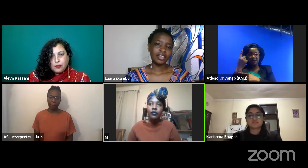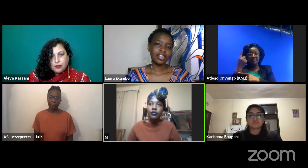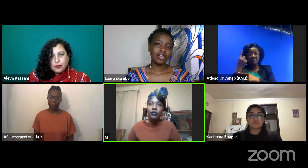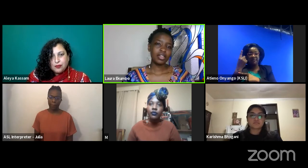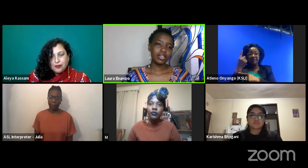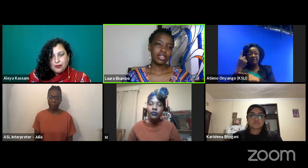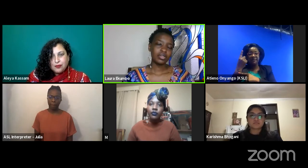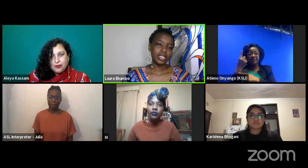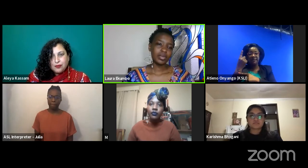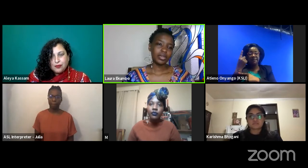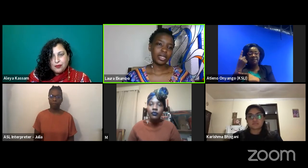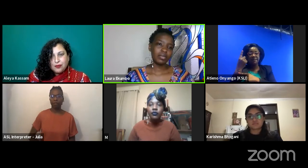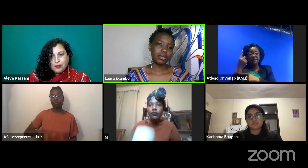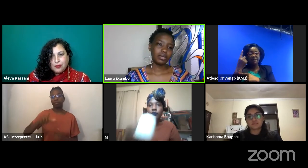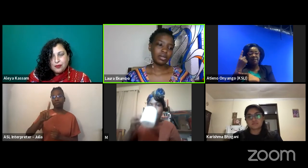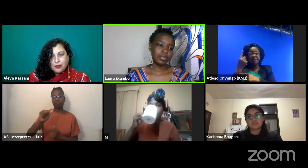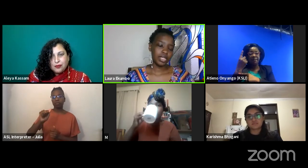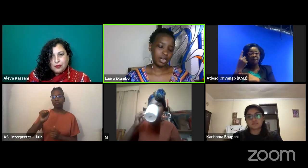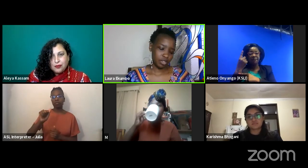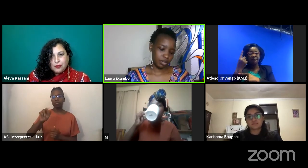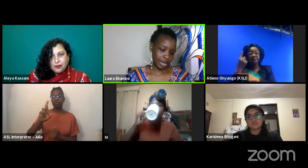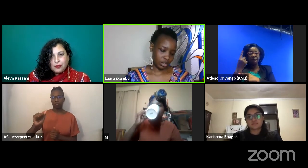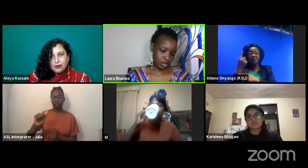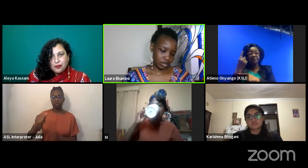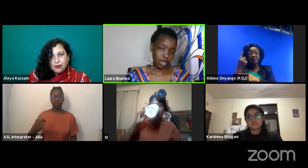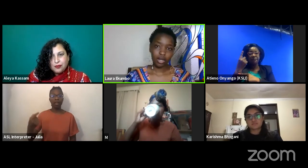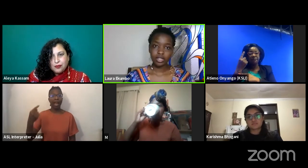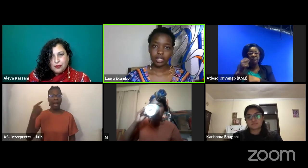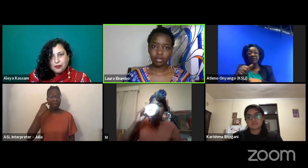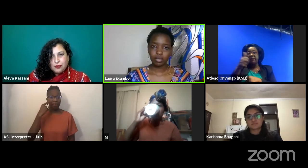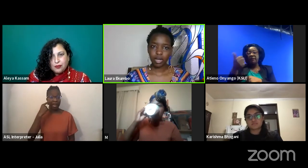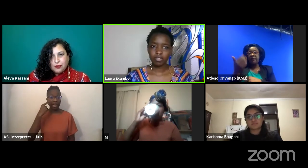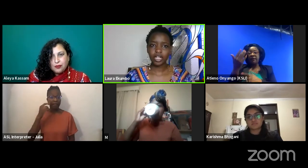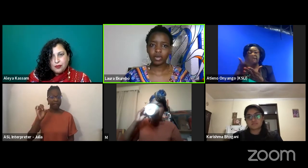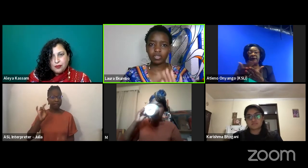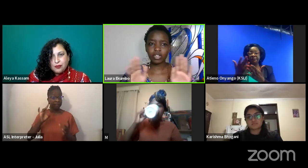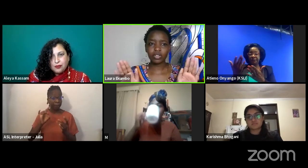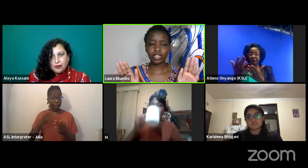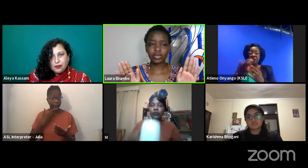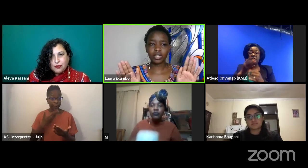I think the other thing that's great about the NBO MTI feedback. I see, I feel like we've won a grade.